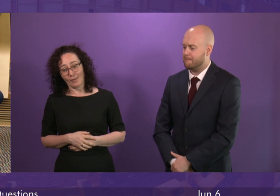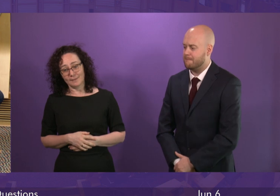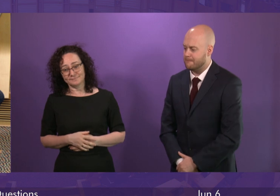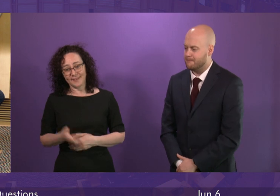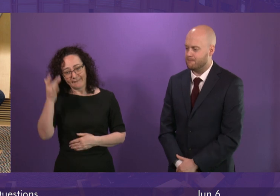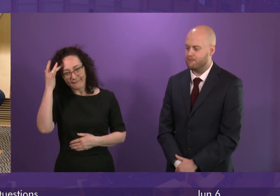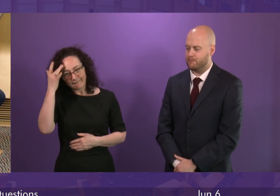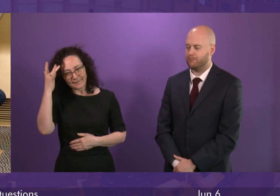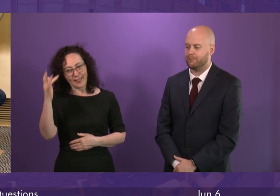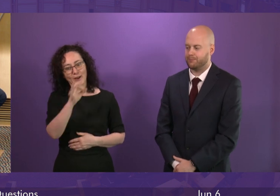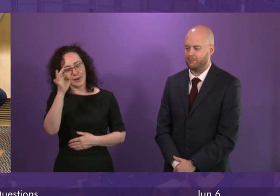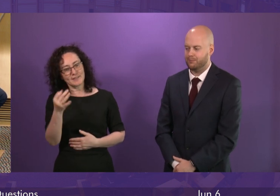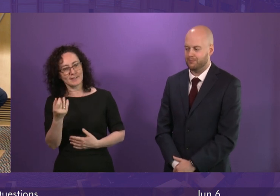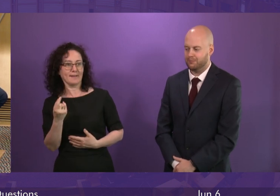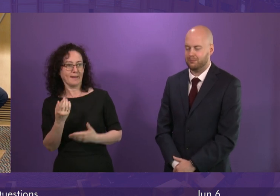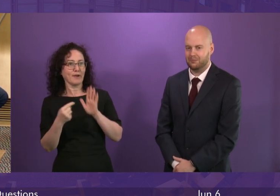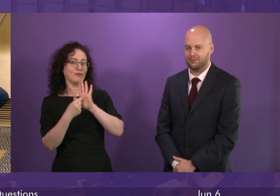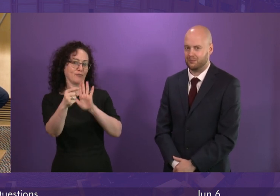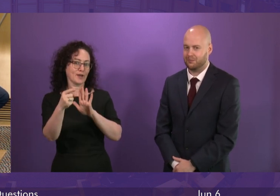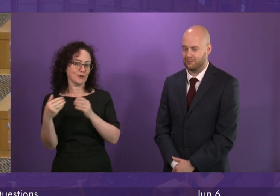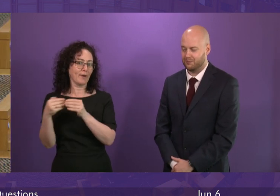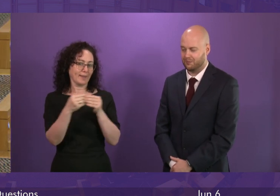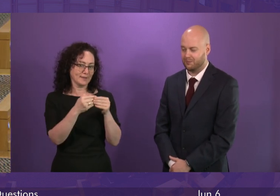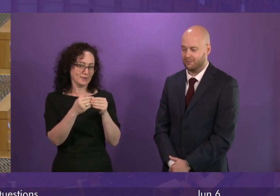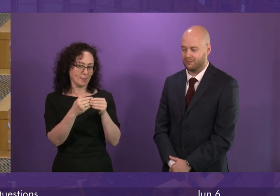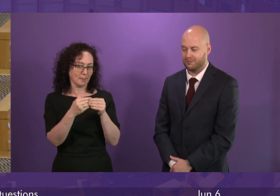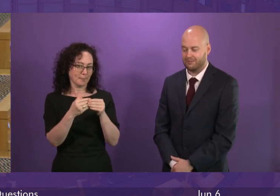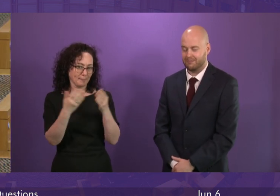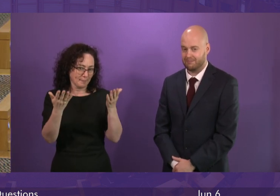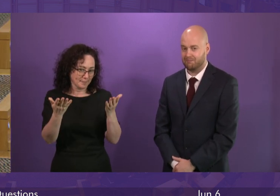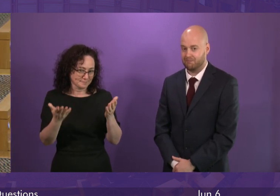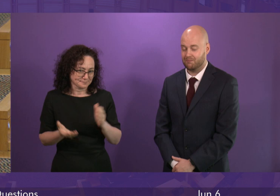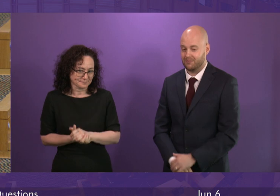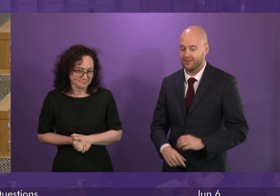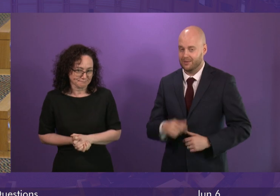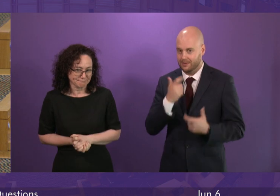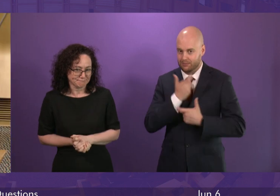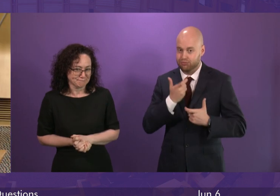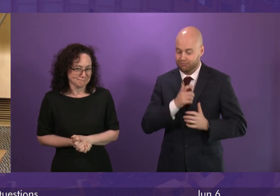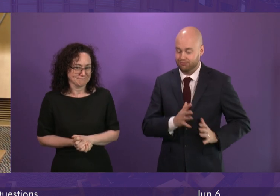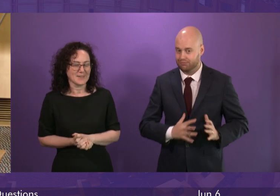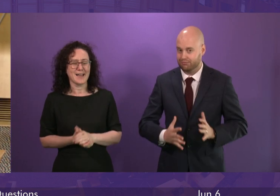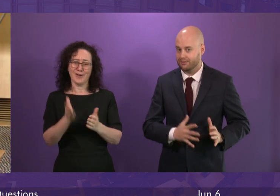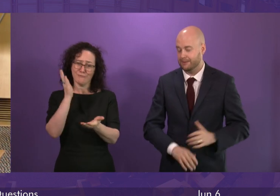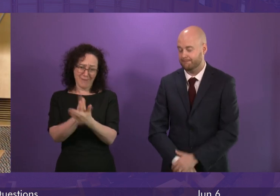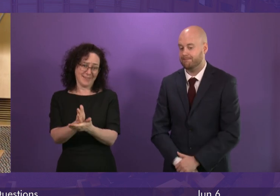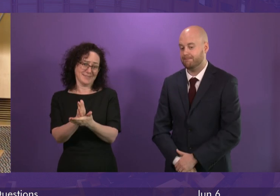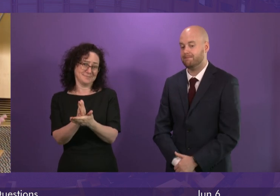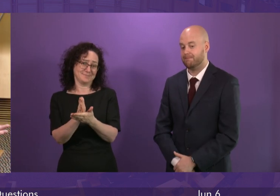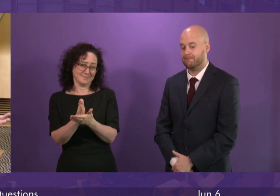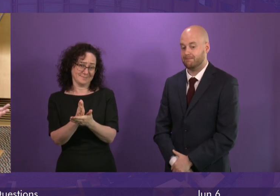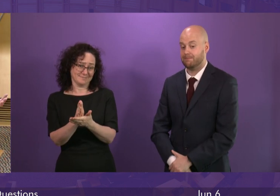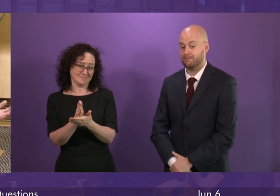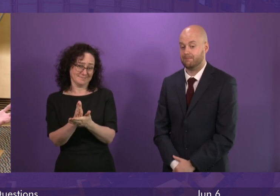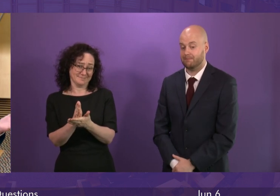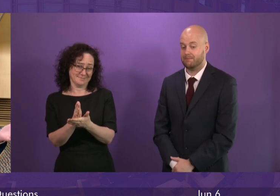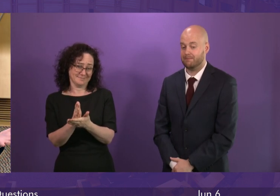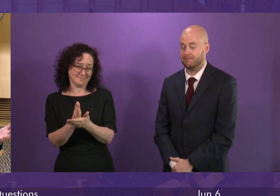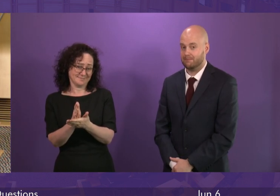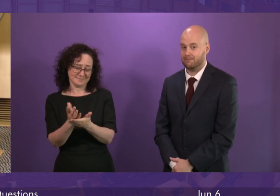Rennie’s leadership of the Scottish Liberal Democrats. I do not think that it serves decent